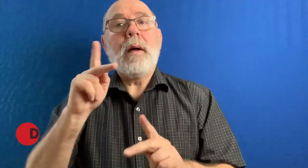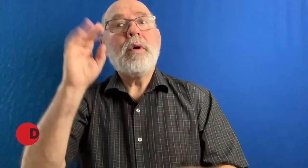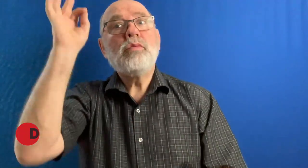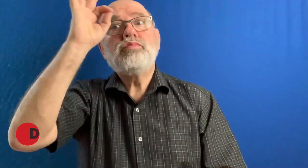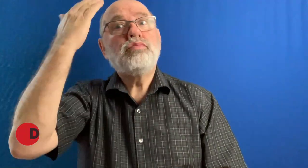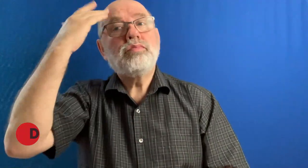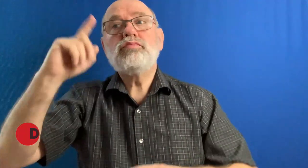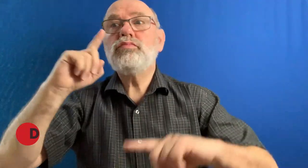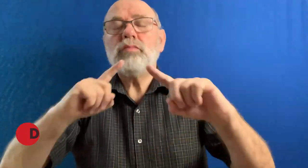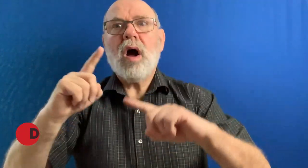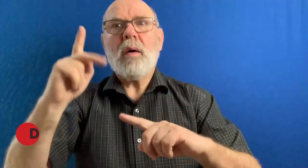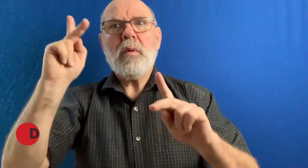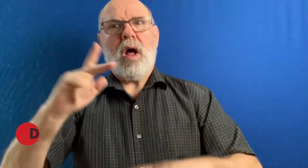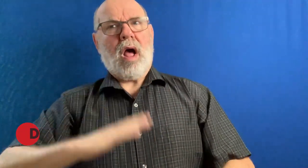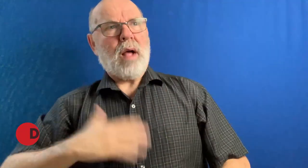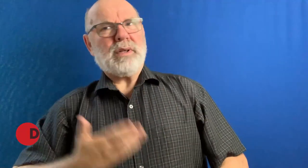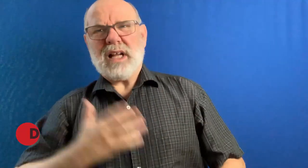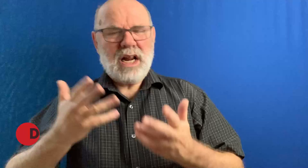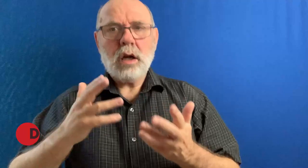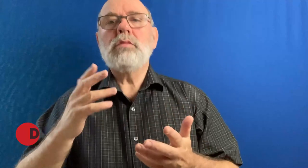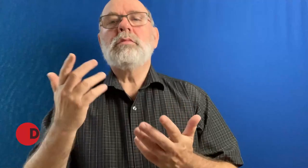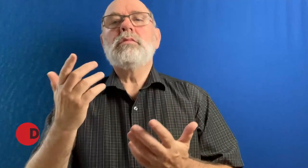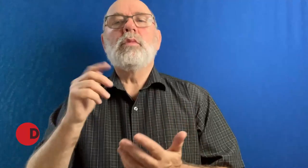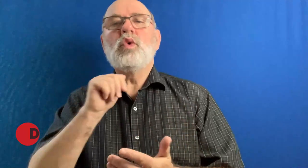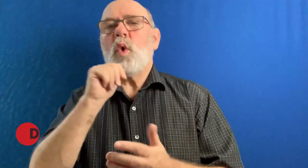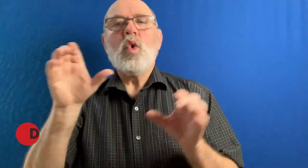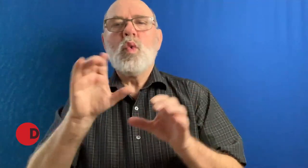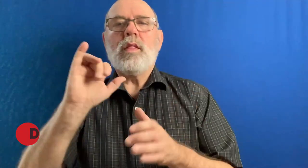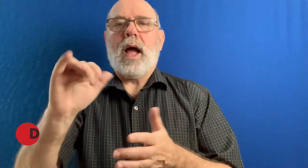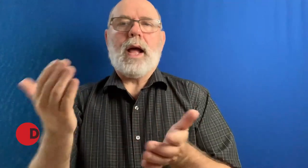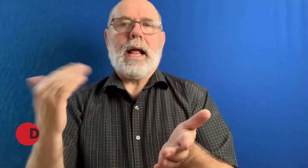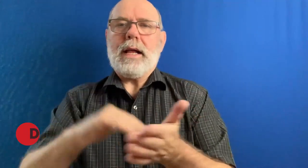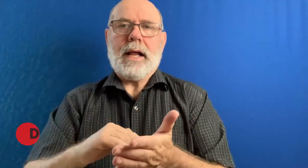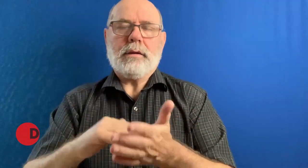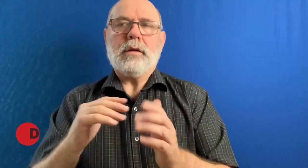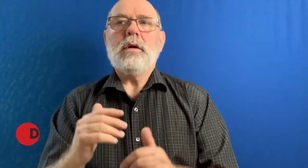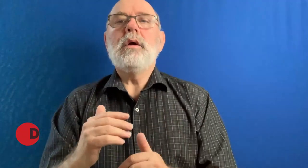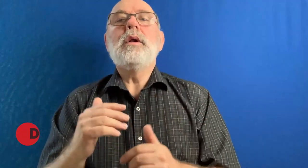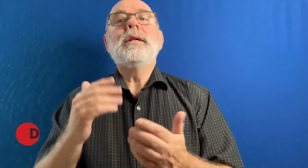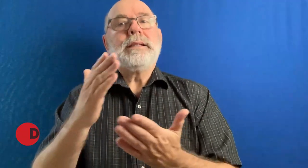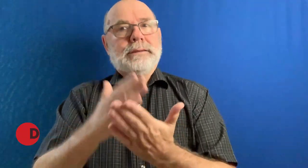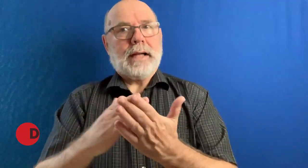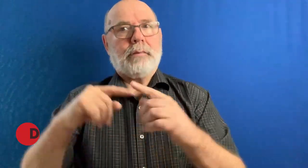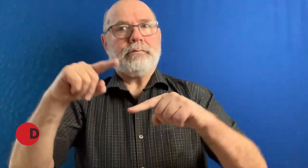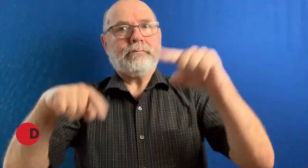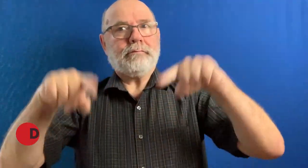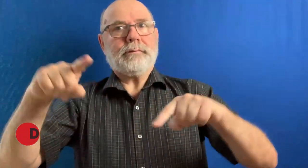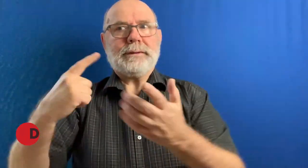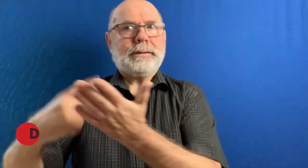People who are not aware when they sign and upset people should not do it again.